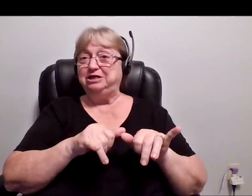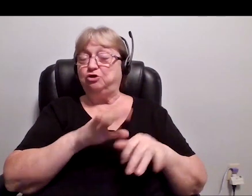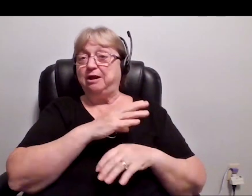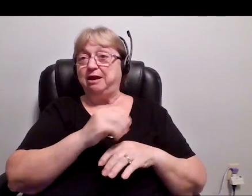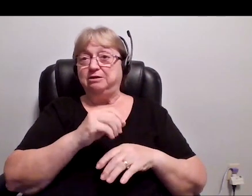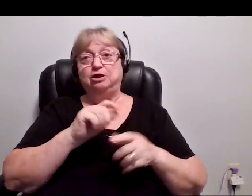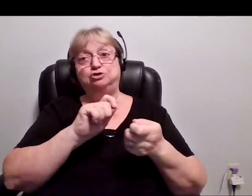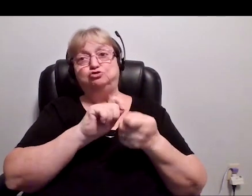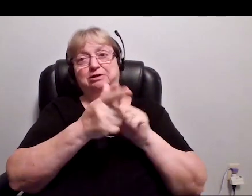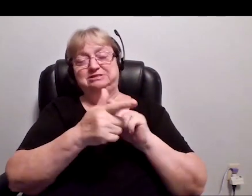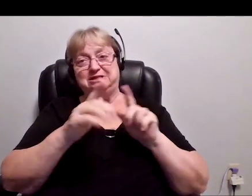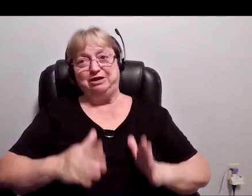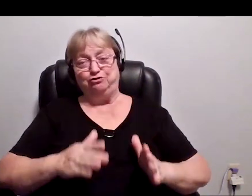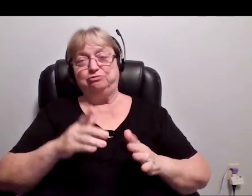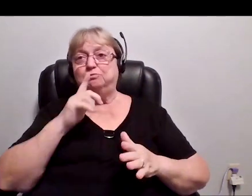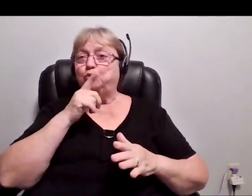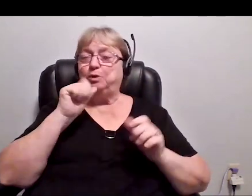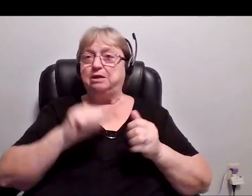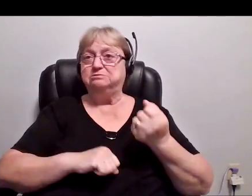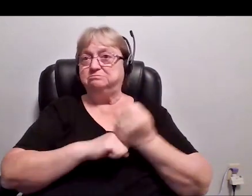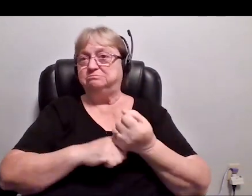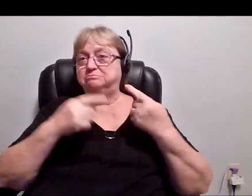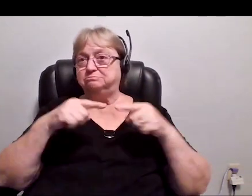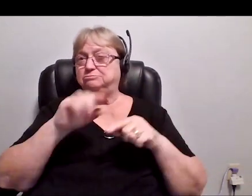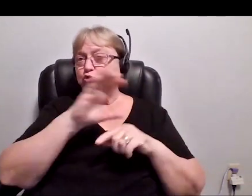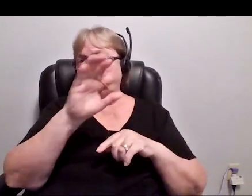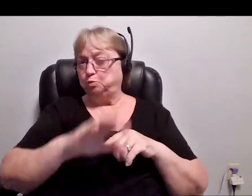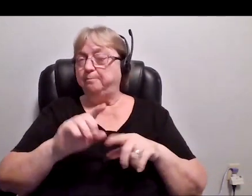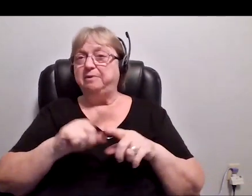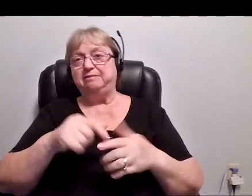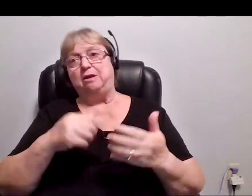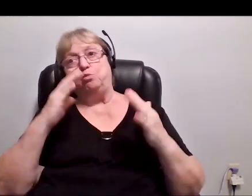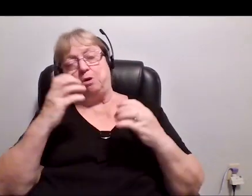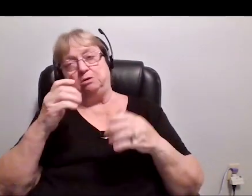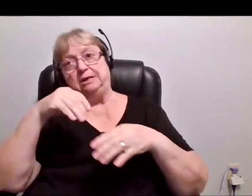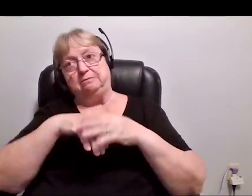who can support them via Zoom, but they hope to have someone in person. There's also a photo of us on a Zoom call